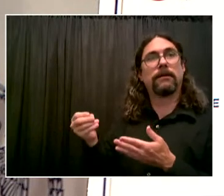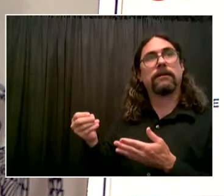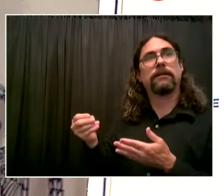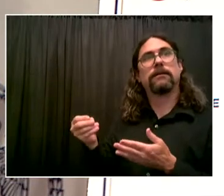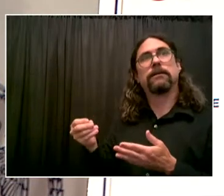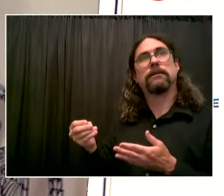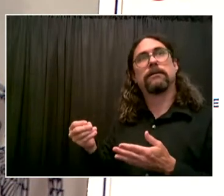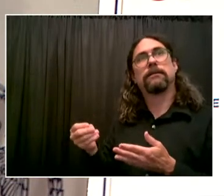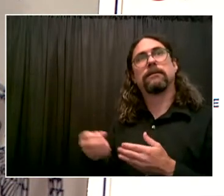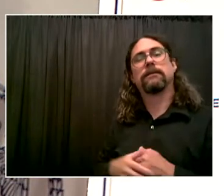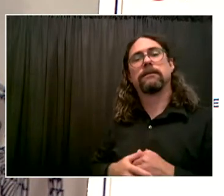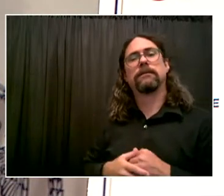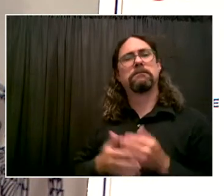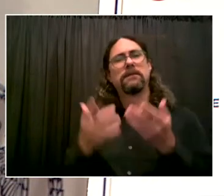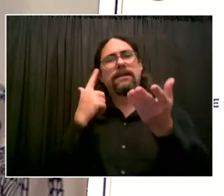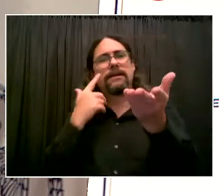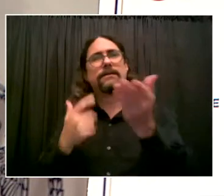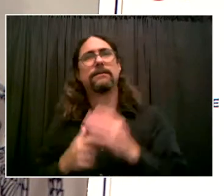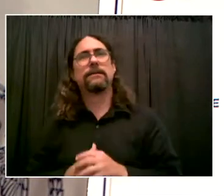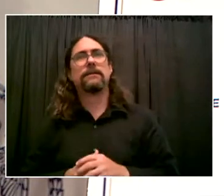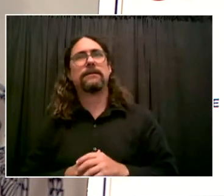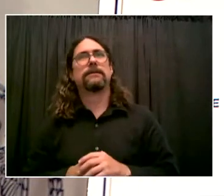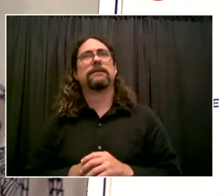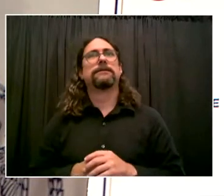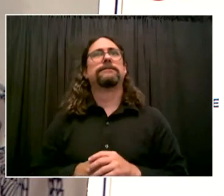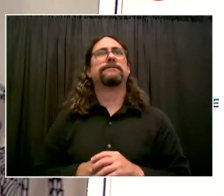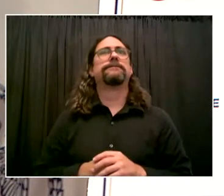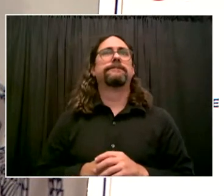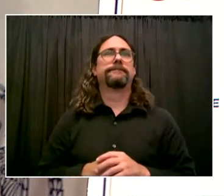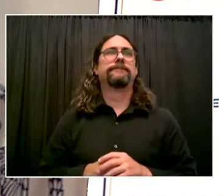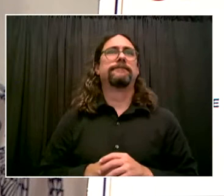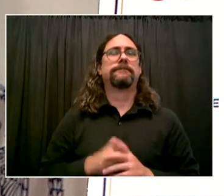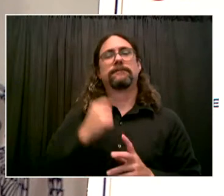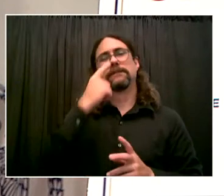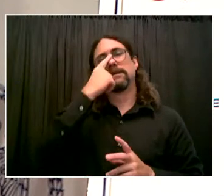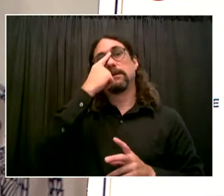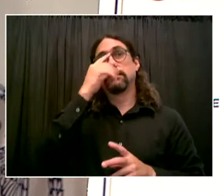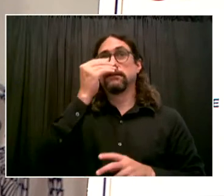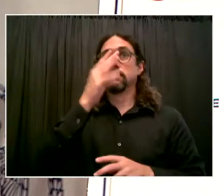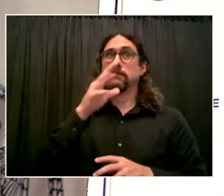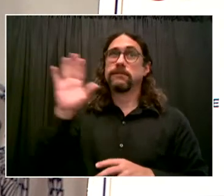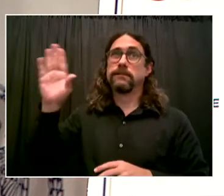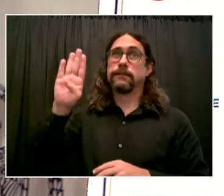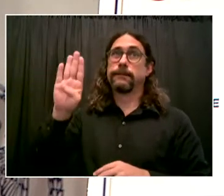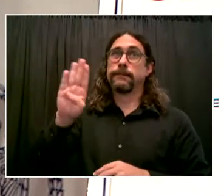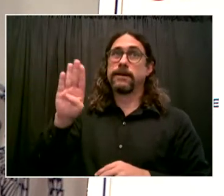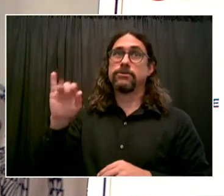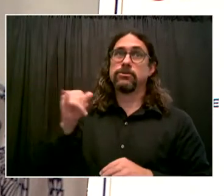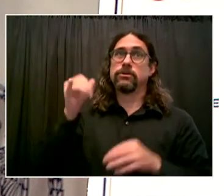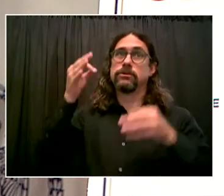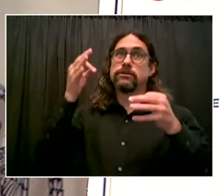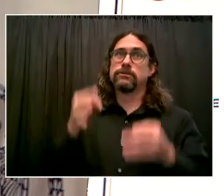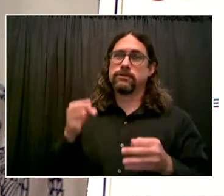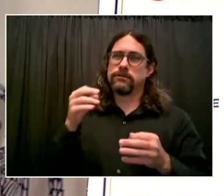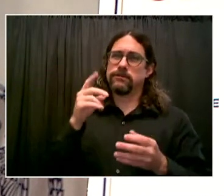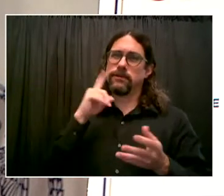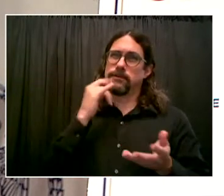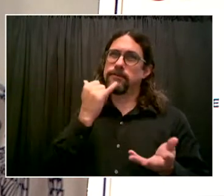SOUHLN'DT DO THIS. BDS IS A